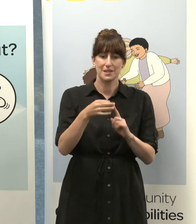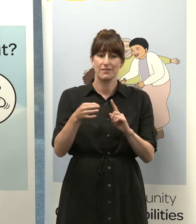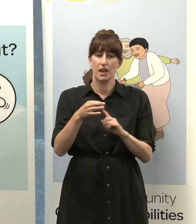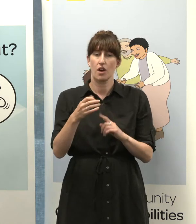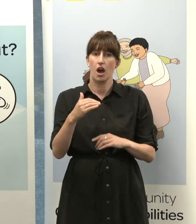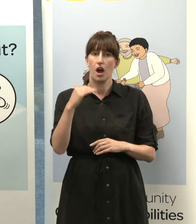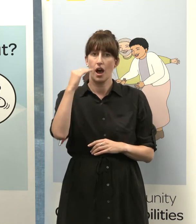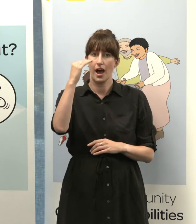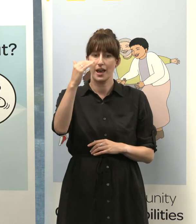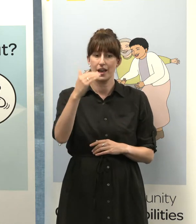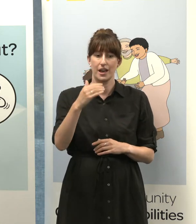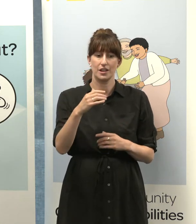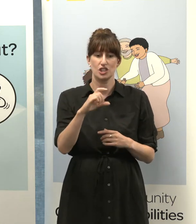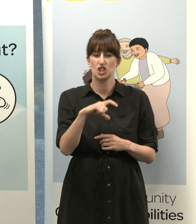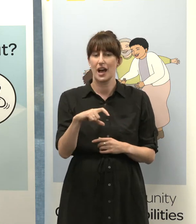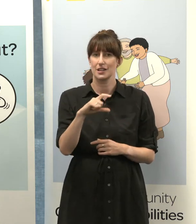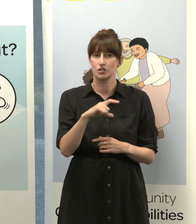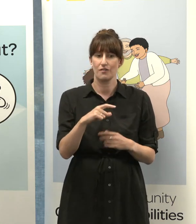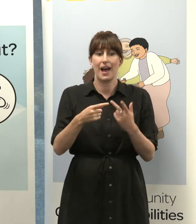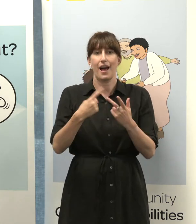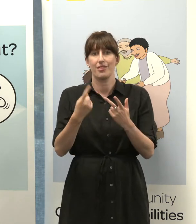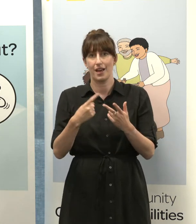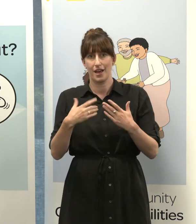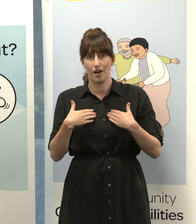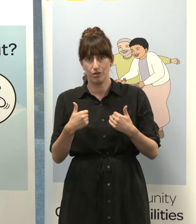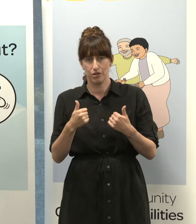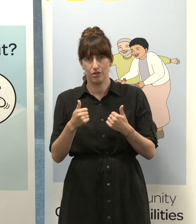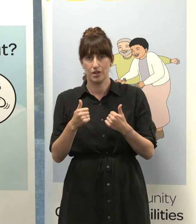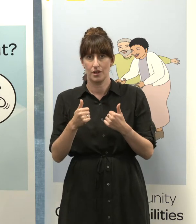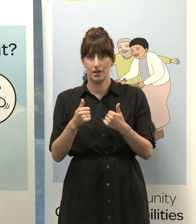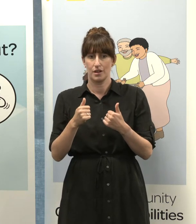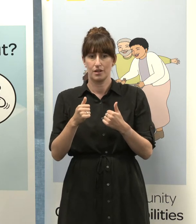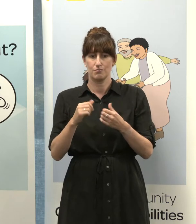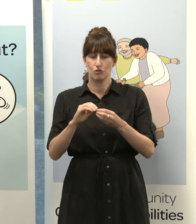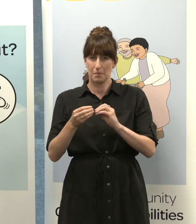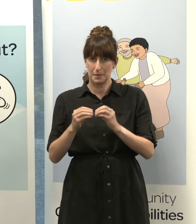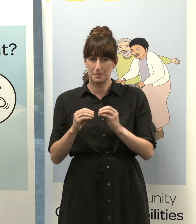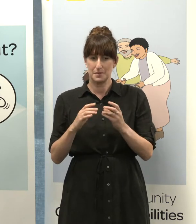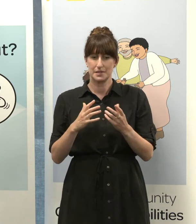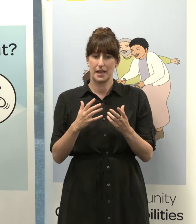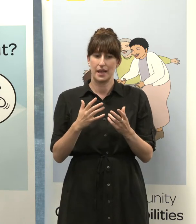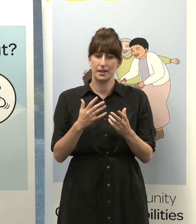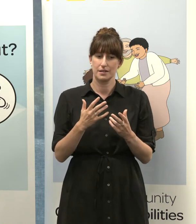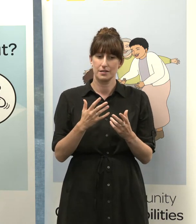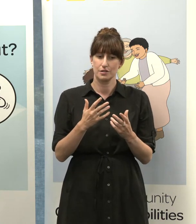amongst those two groups. Again one of the reasons for that is high rates of pre- existing conditions which are